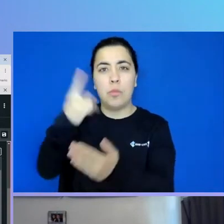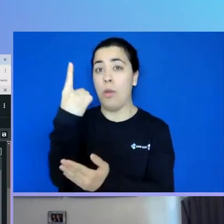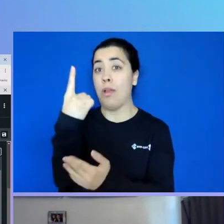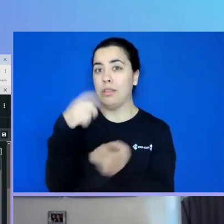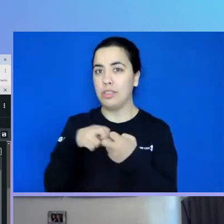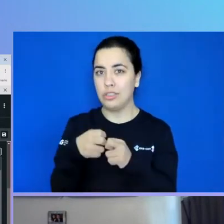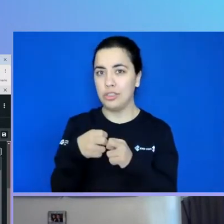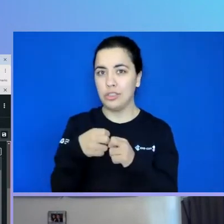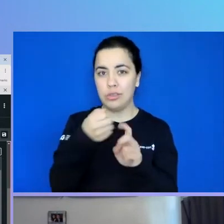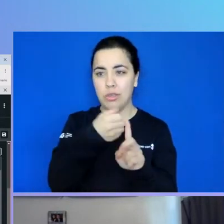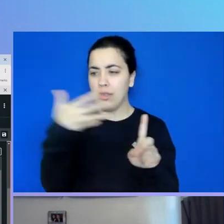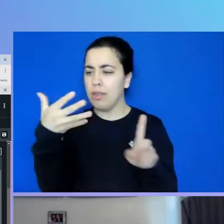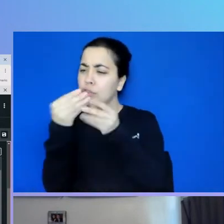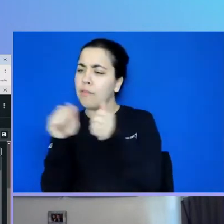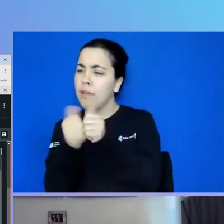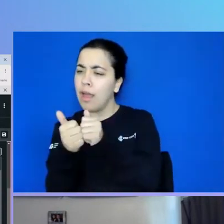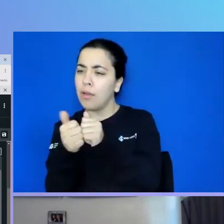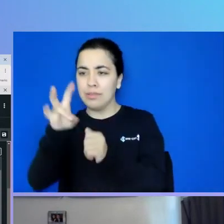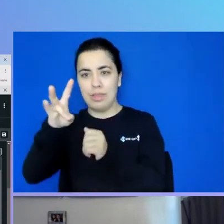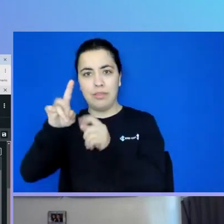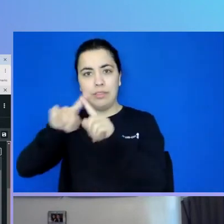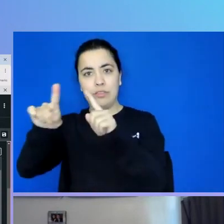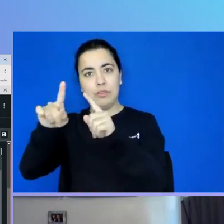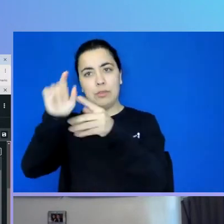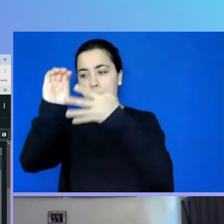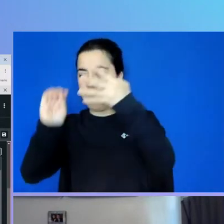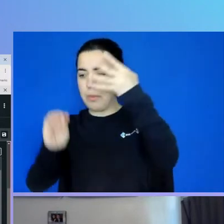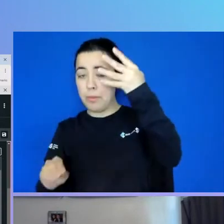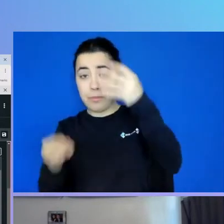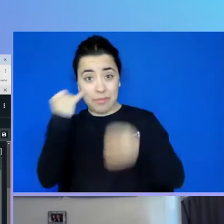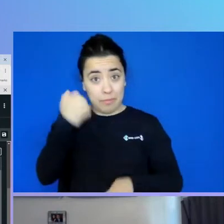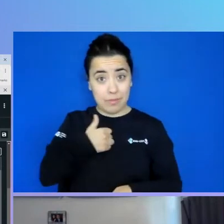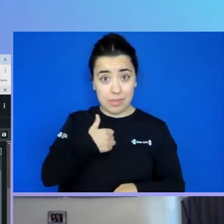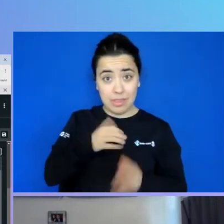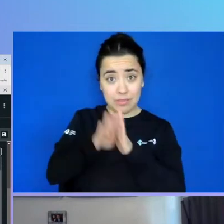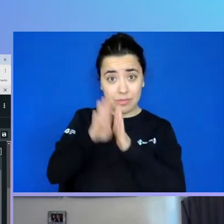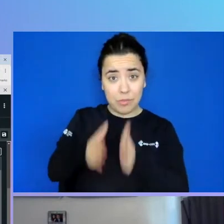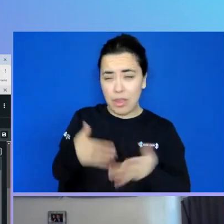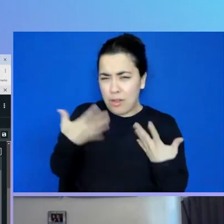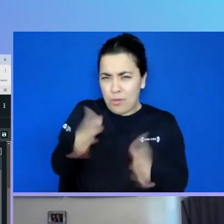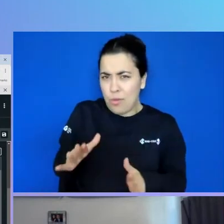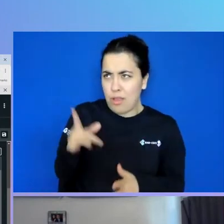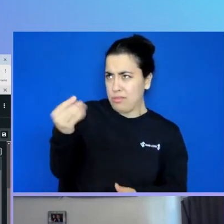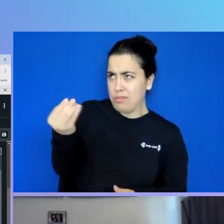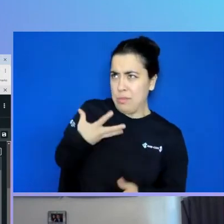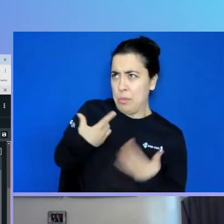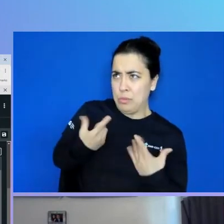developer, I don't necessarily want to be told how to fix an issue. I just want to know exactly what is the expected